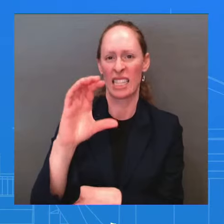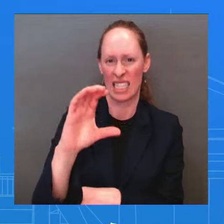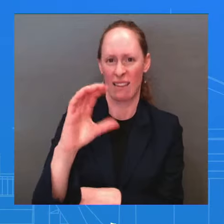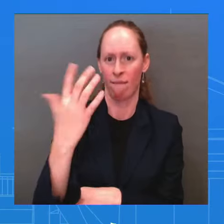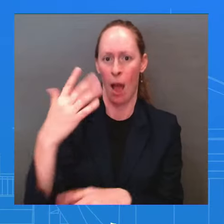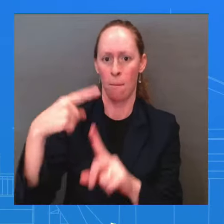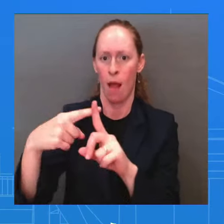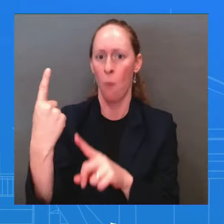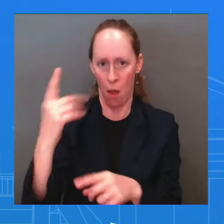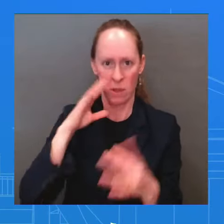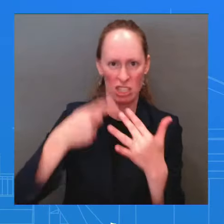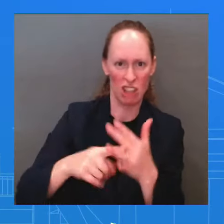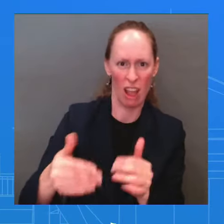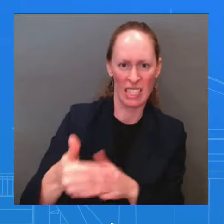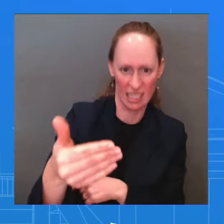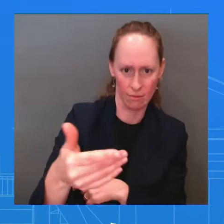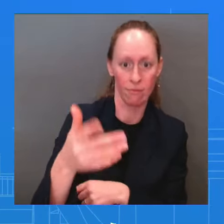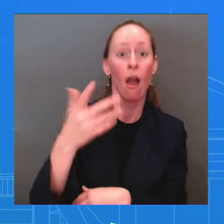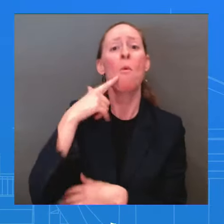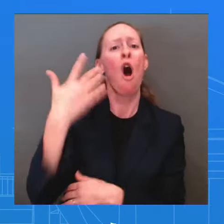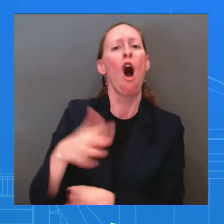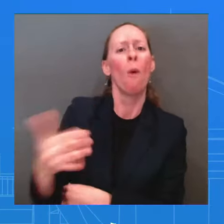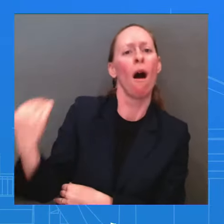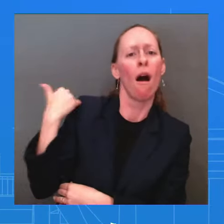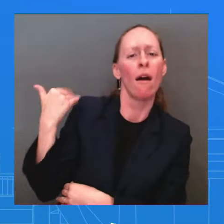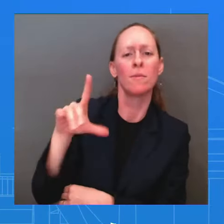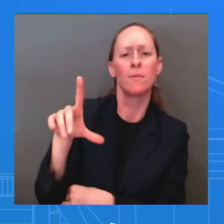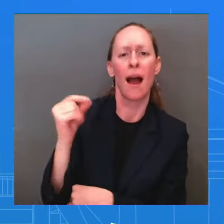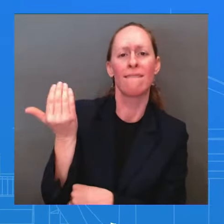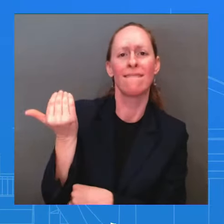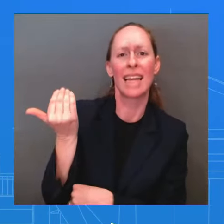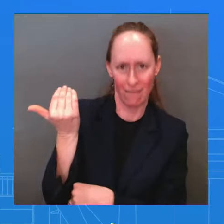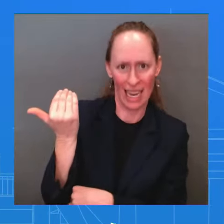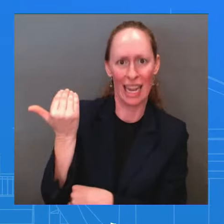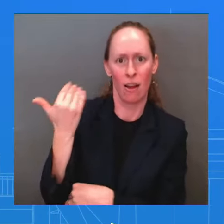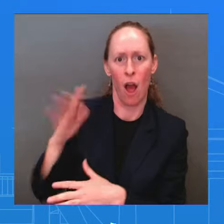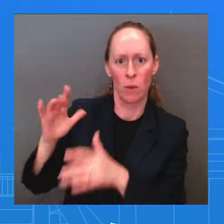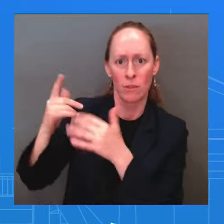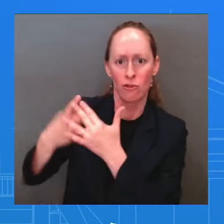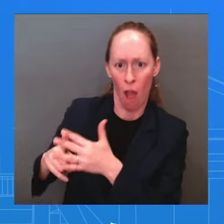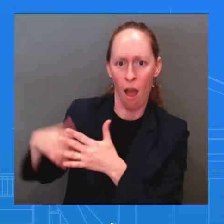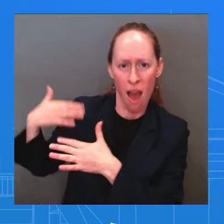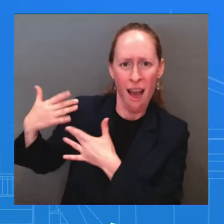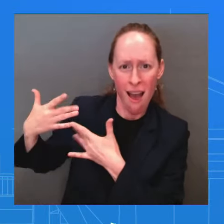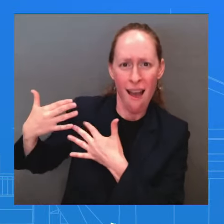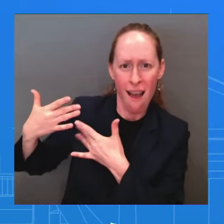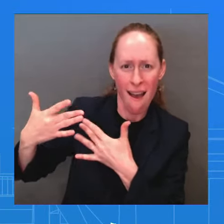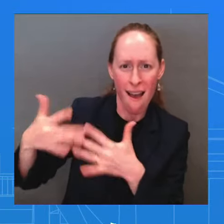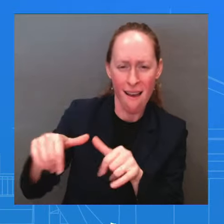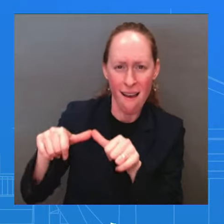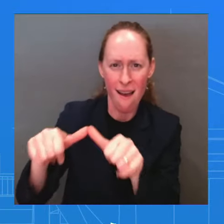It has been strengthened in the years since. And now we will see it come together at the leaders' level for the first time.